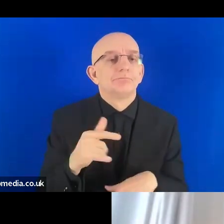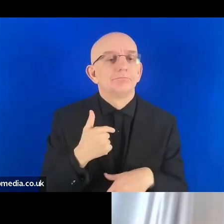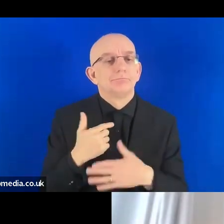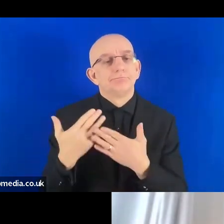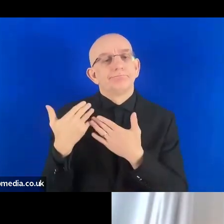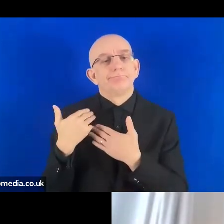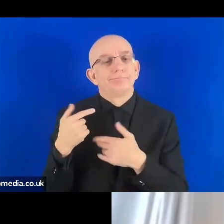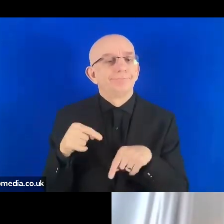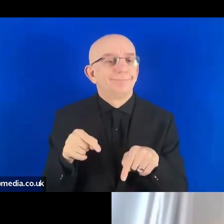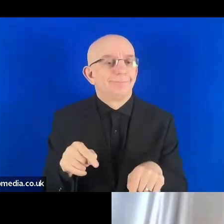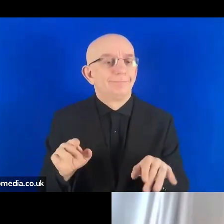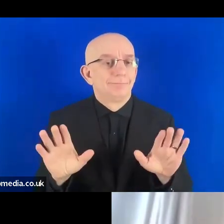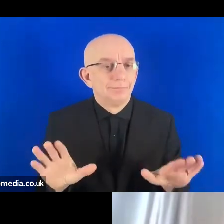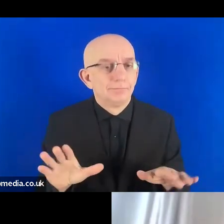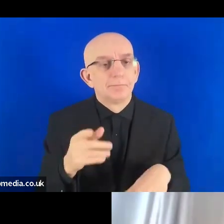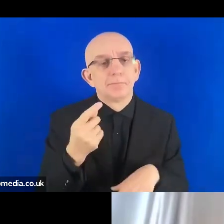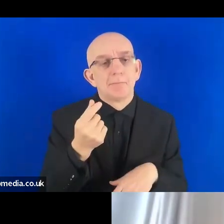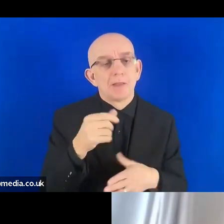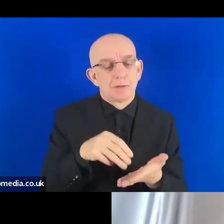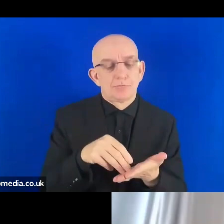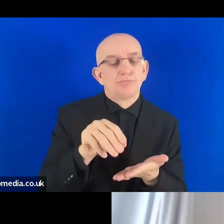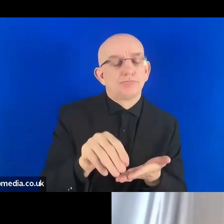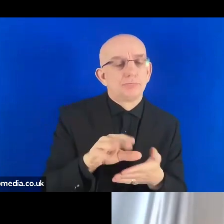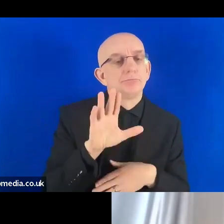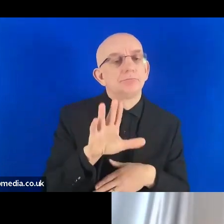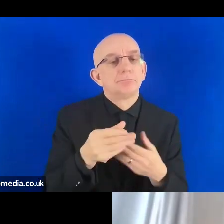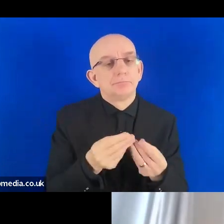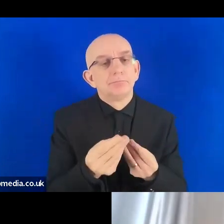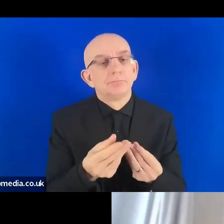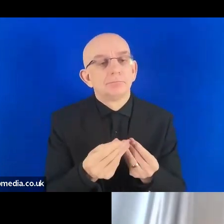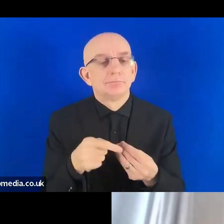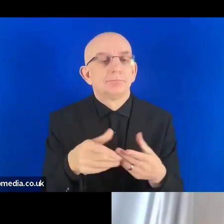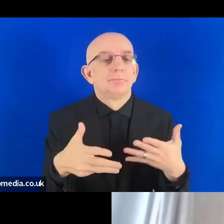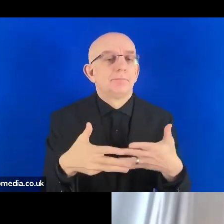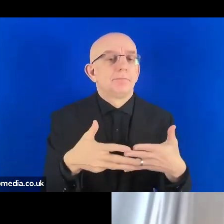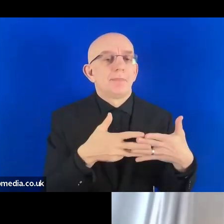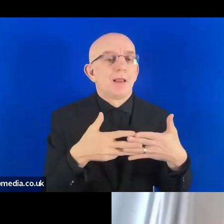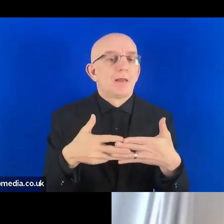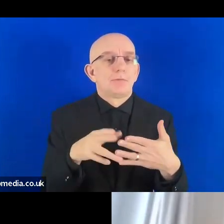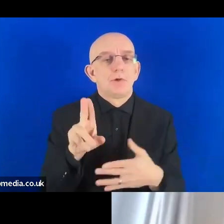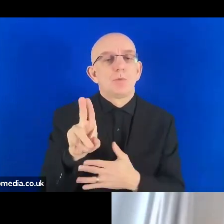With regards to any of your visa related, costs, ground travel.